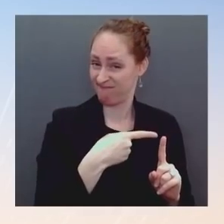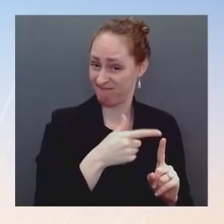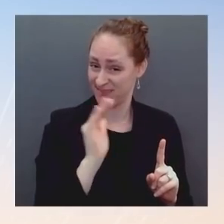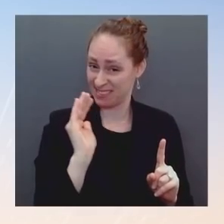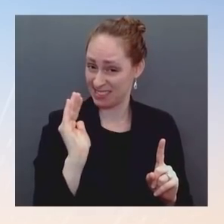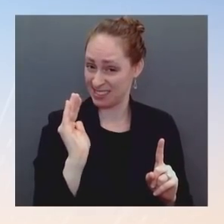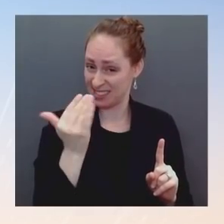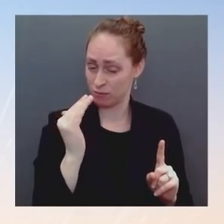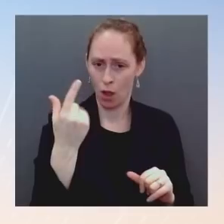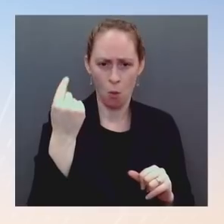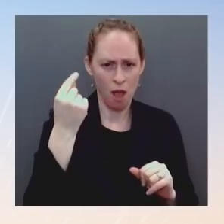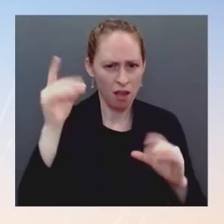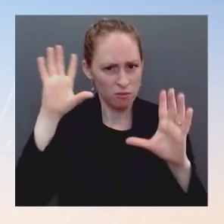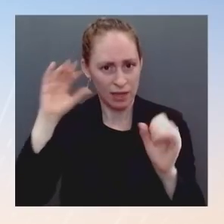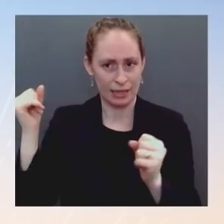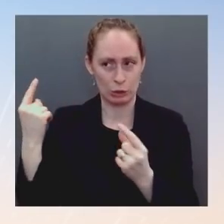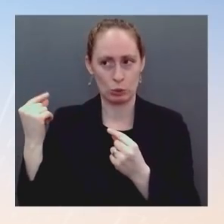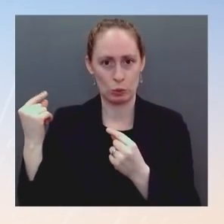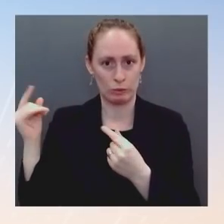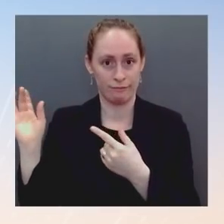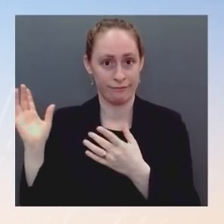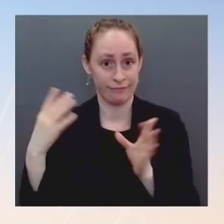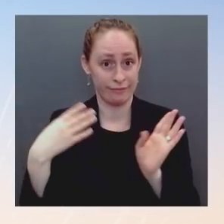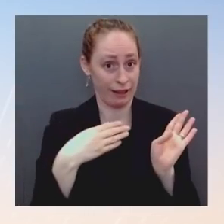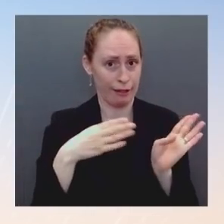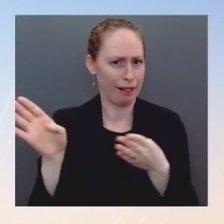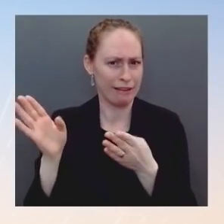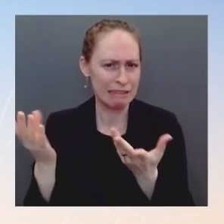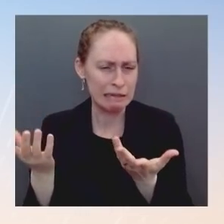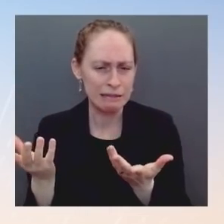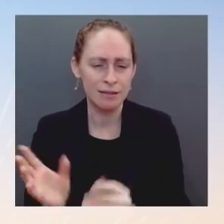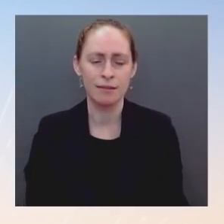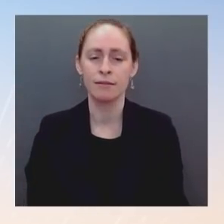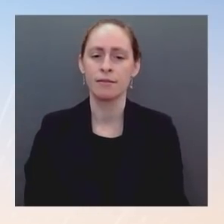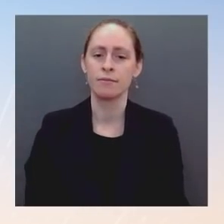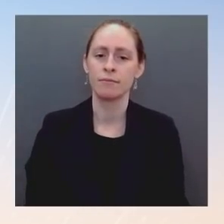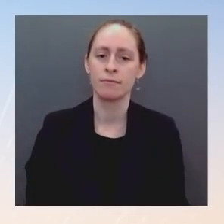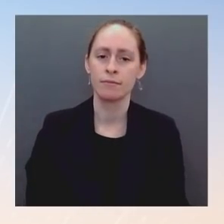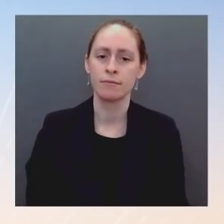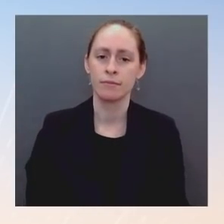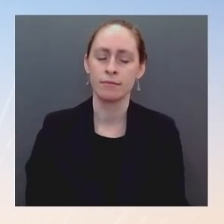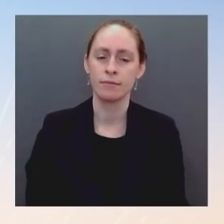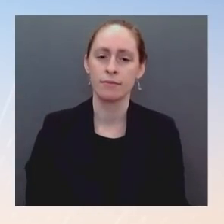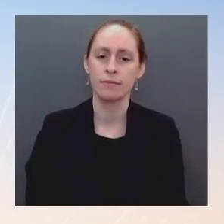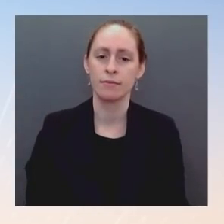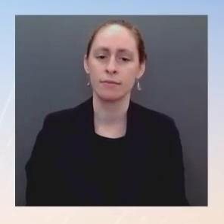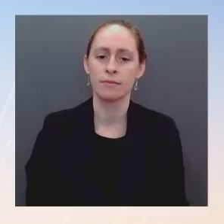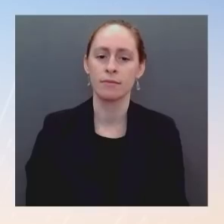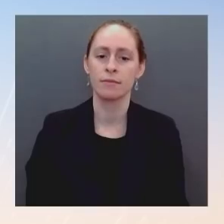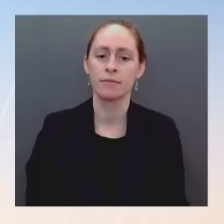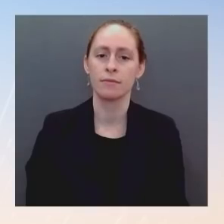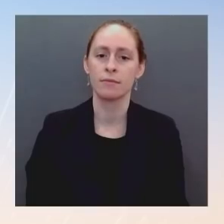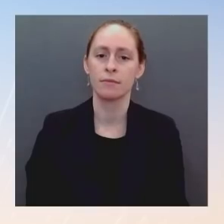And through -- he is very familiar and has lived through many confirmation